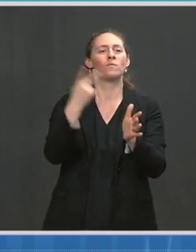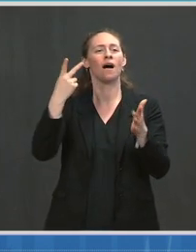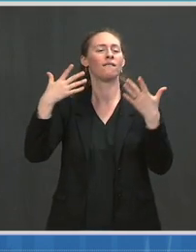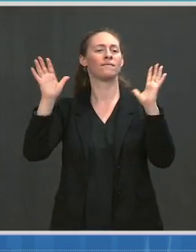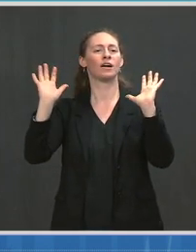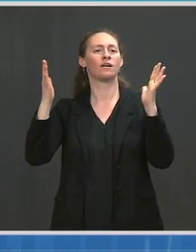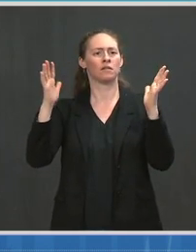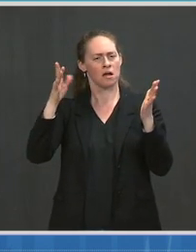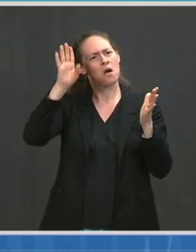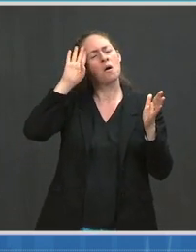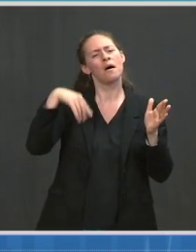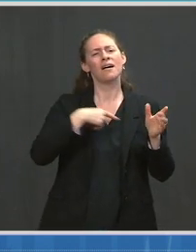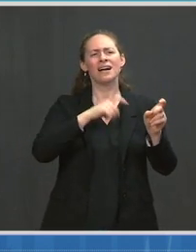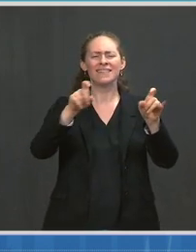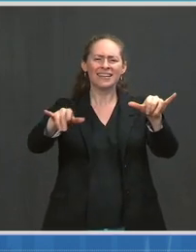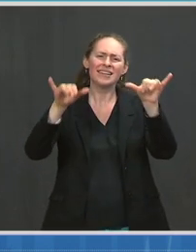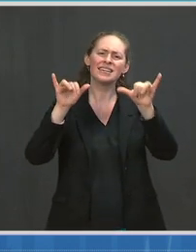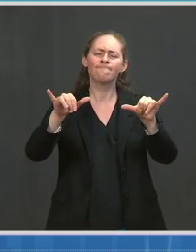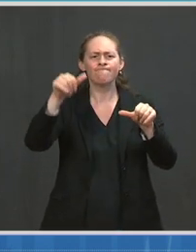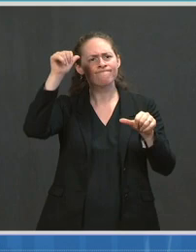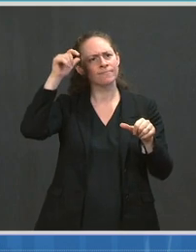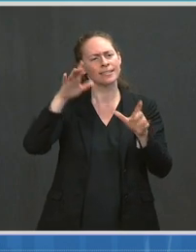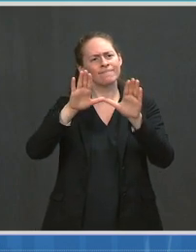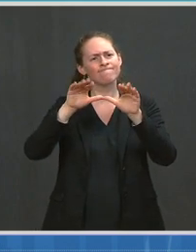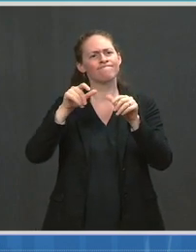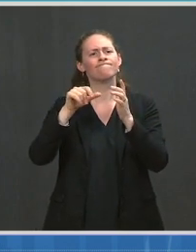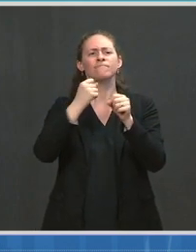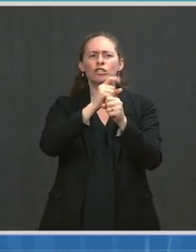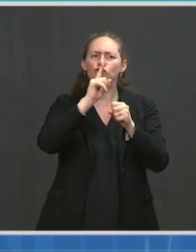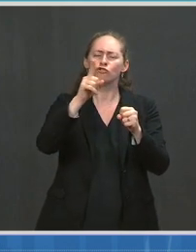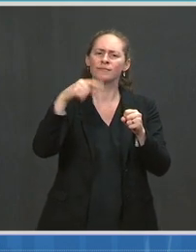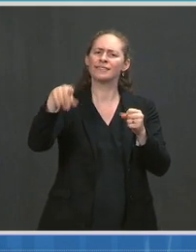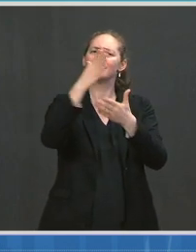and if there are states that are lagging behind, we're working with those states to ensure